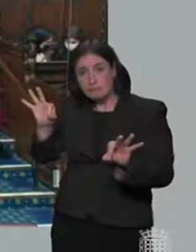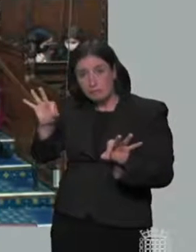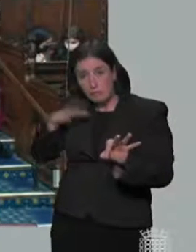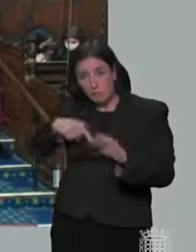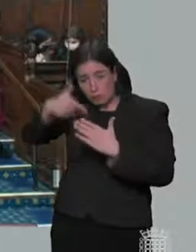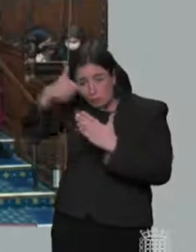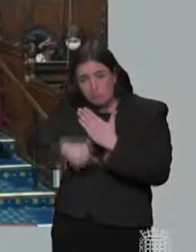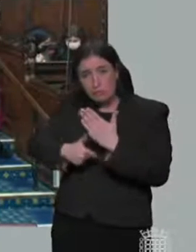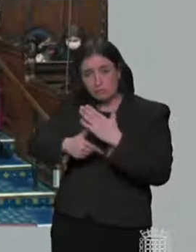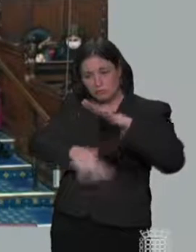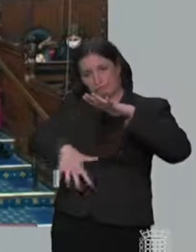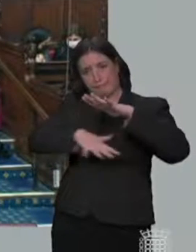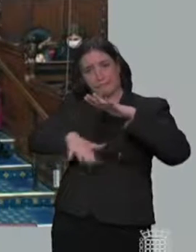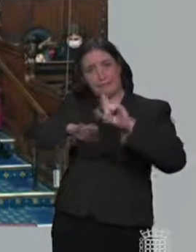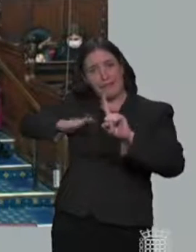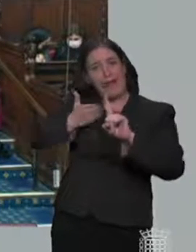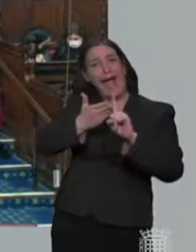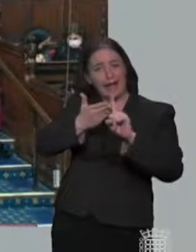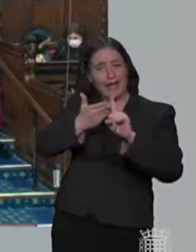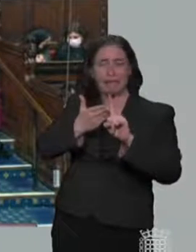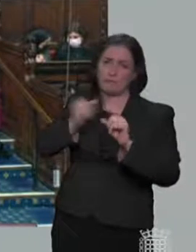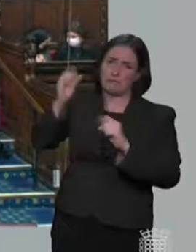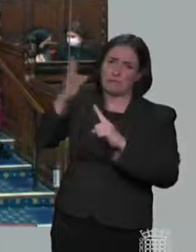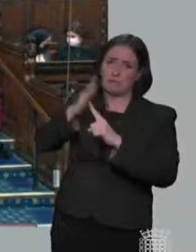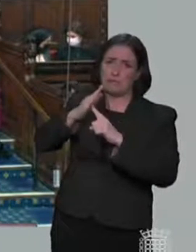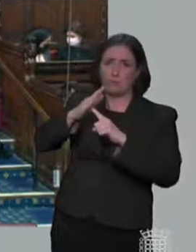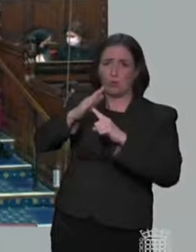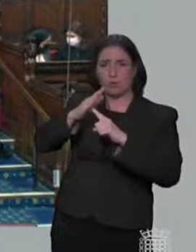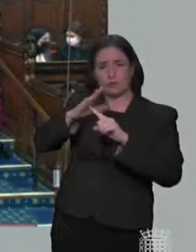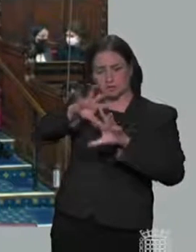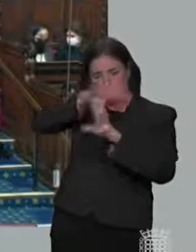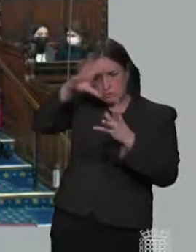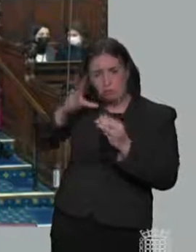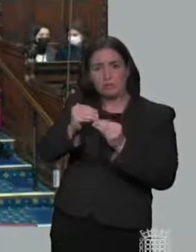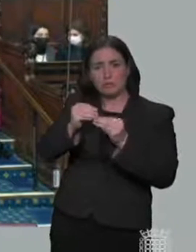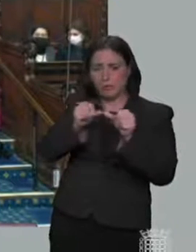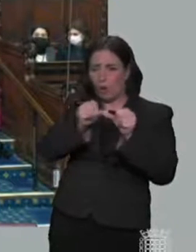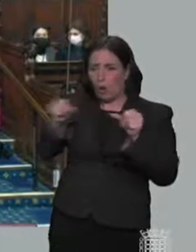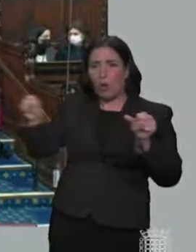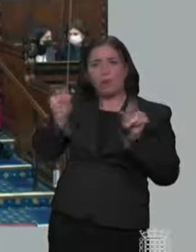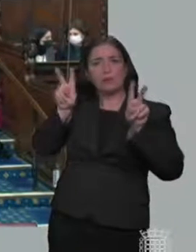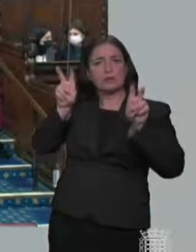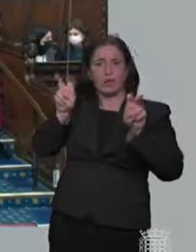just read the long title so brilliantly penned by the honourable member rosie cooper